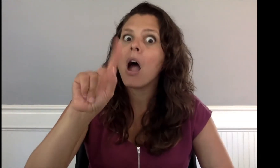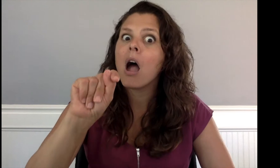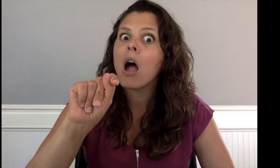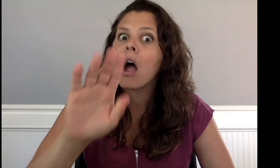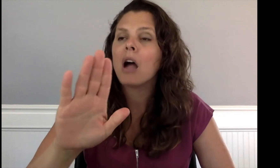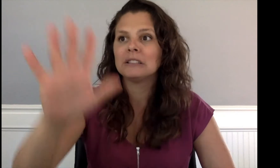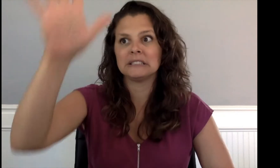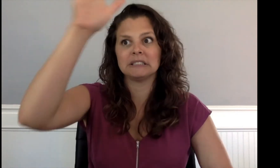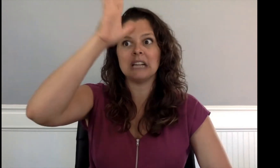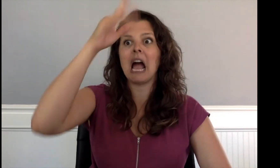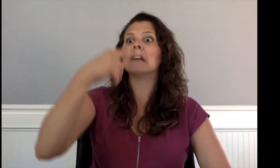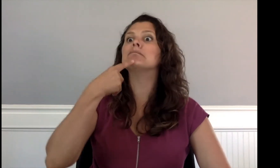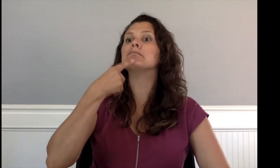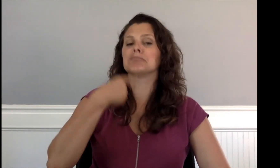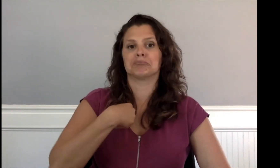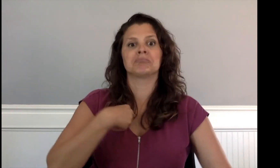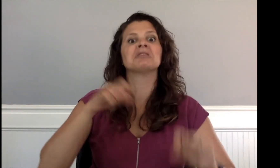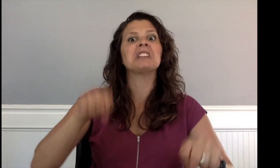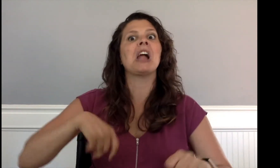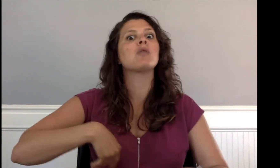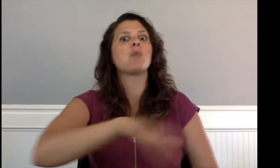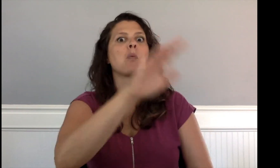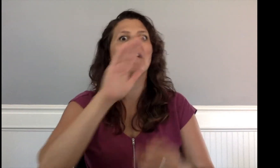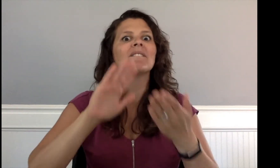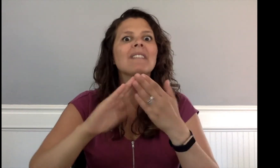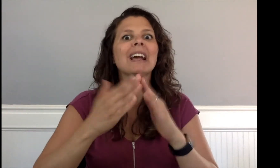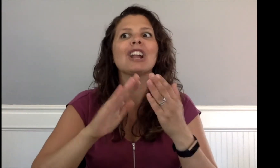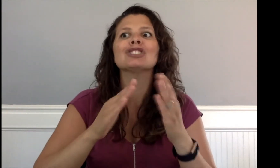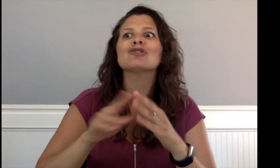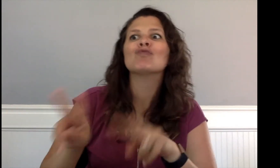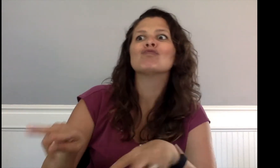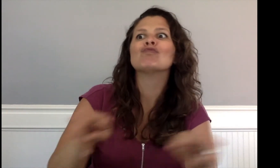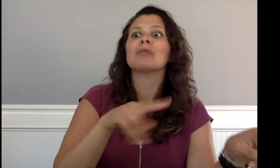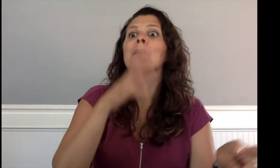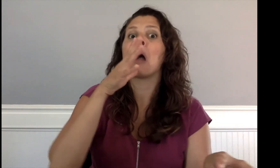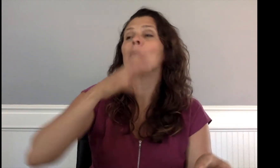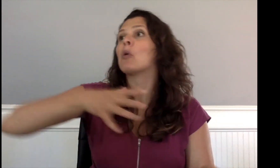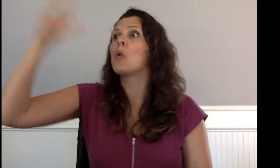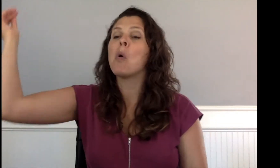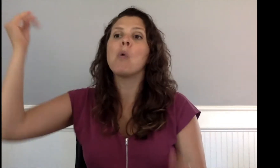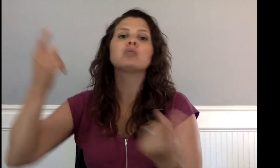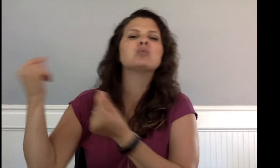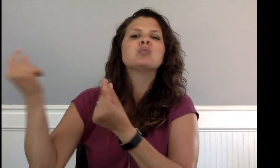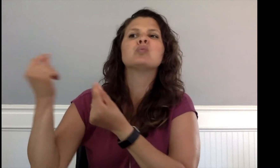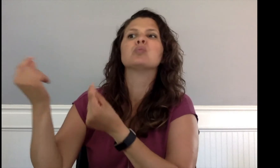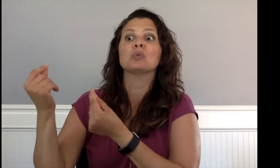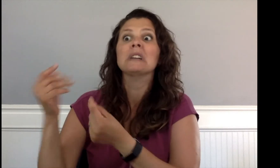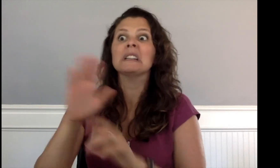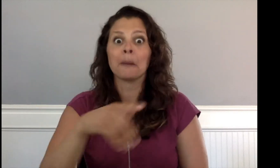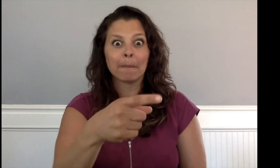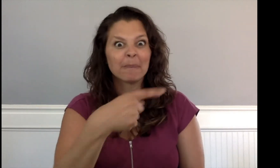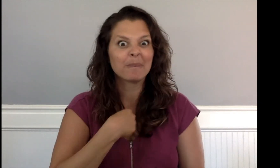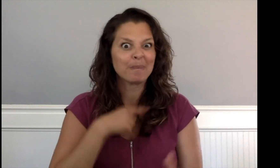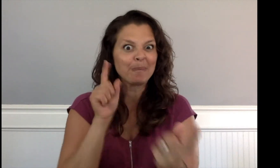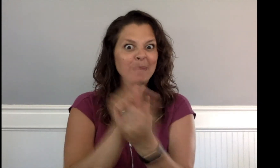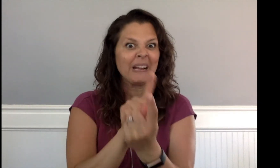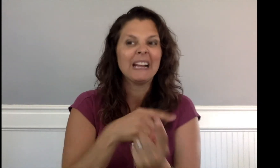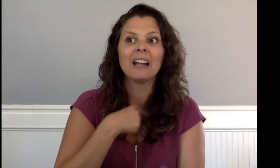BUT Dad said I could go to the village today when Mom is out doing errands!!!